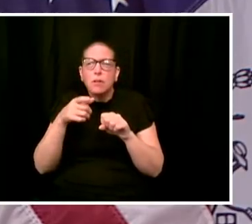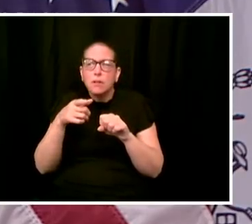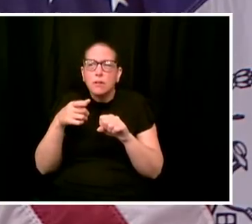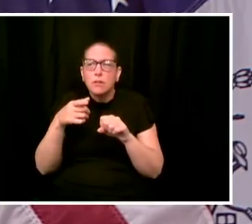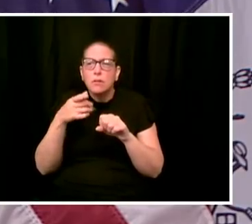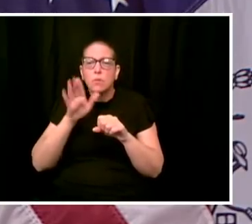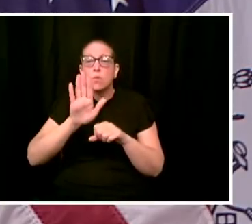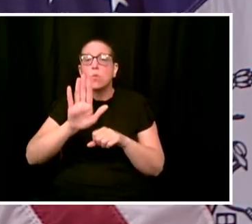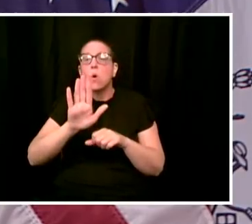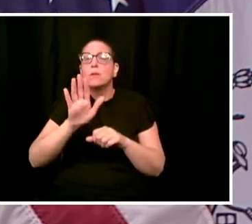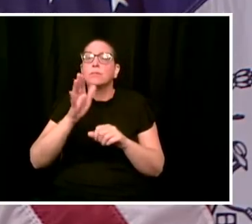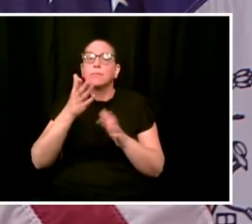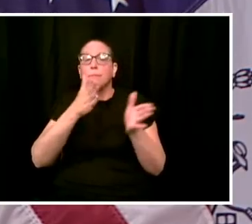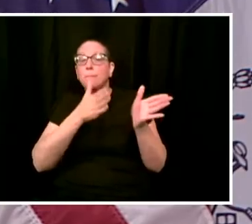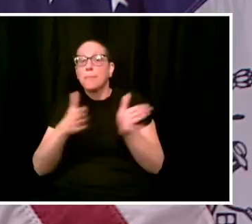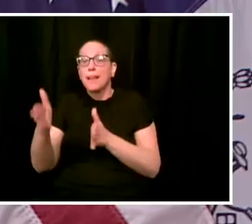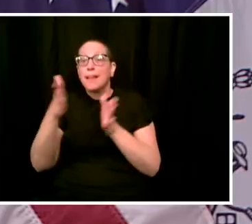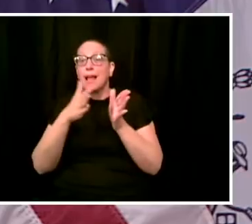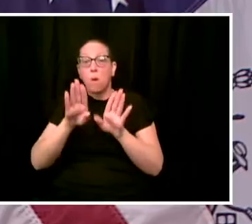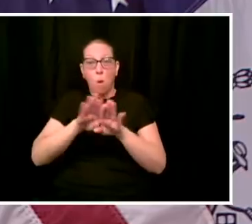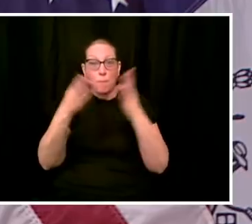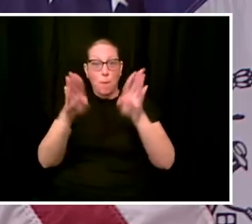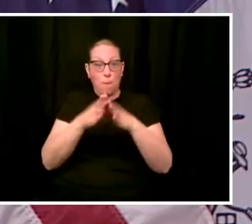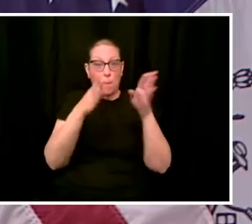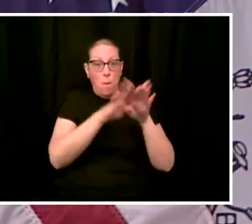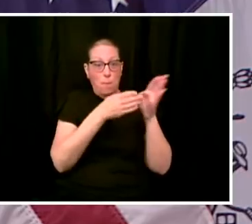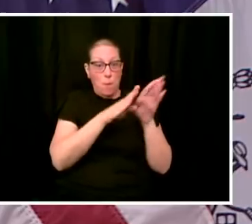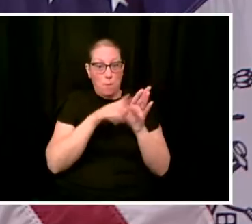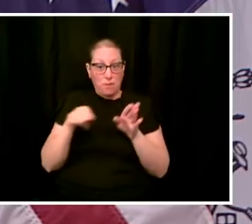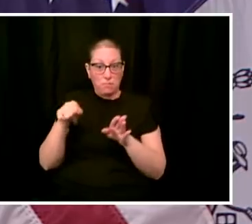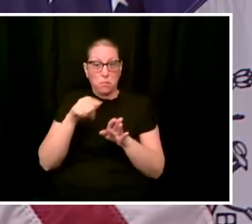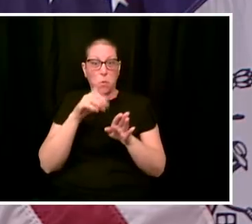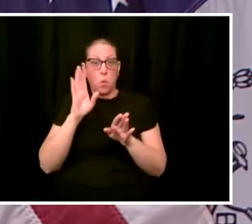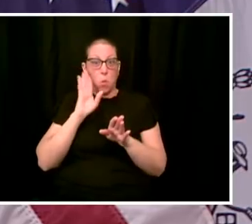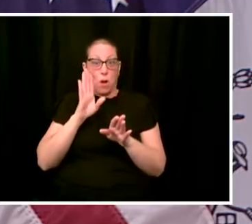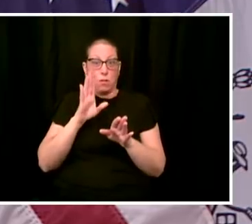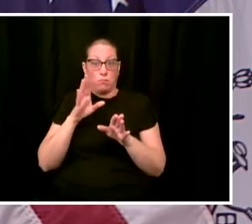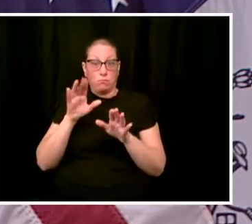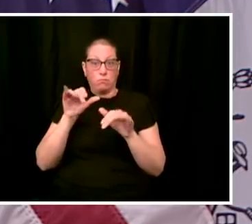IS IT POSSIBLE THAT YOU WILL VHAE AKIND OF BY